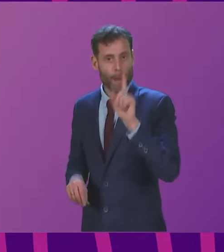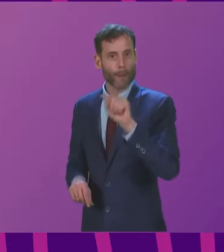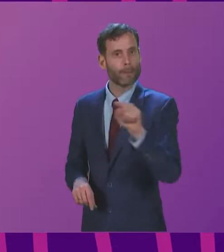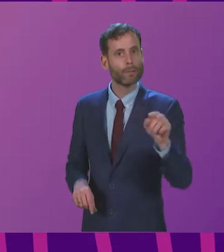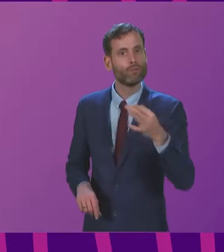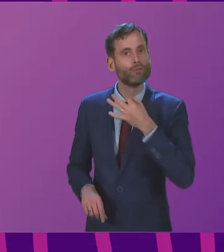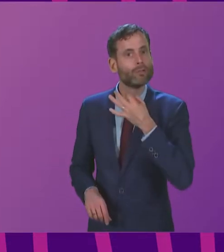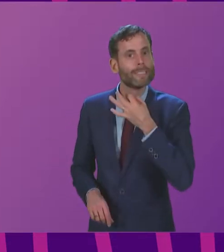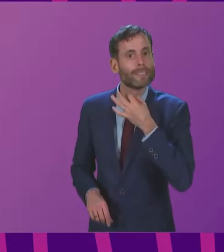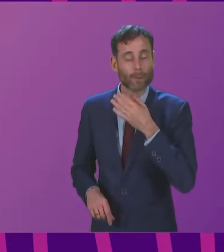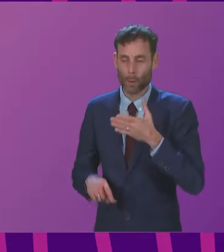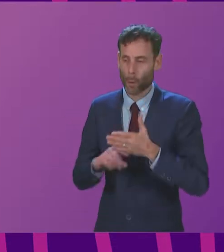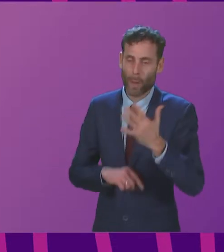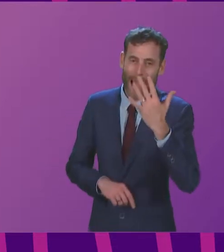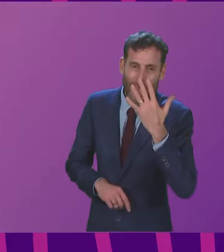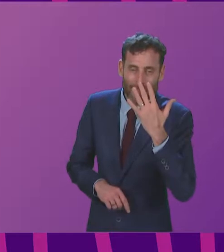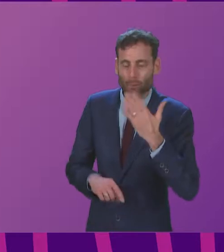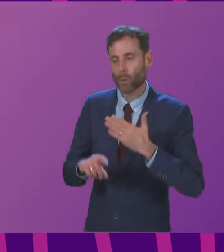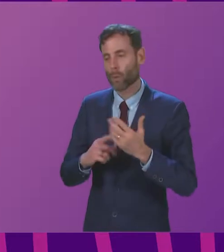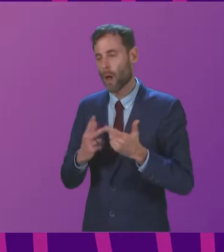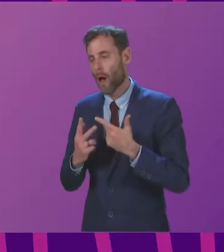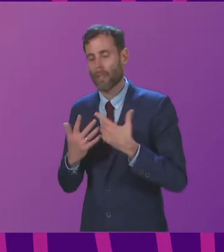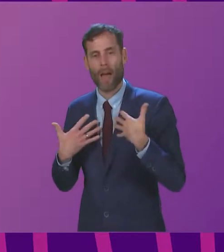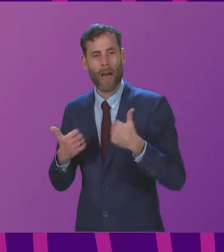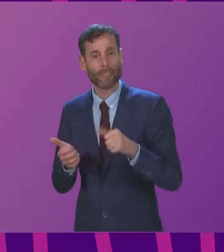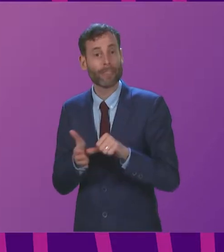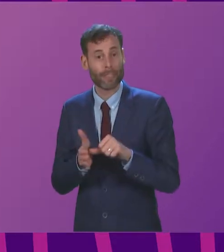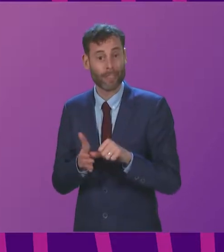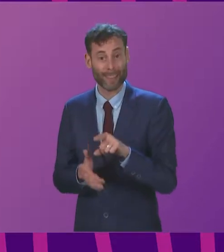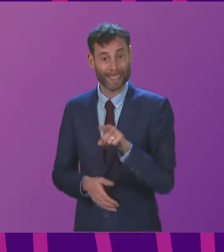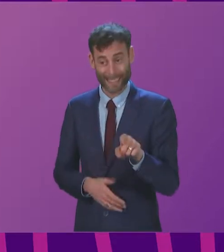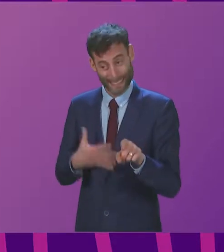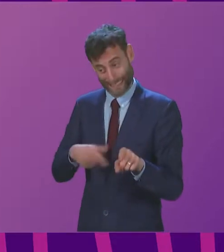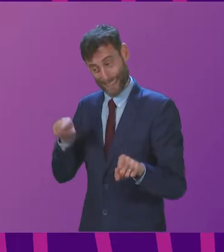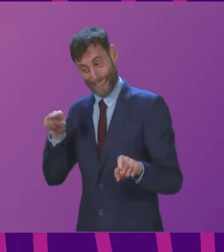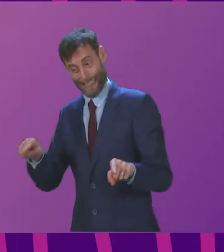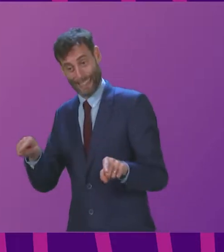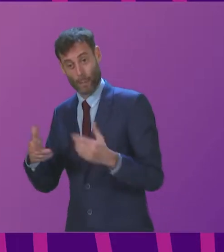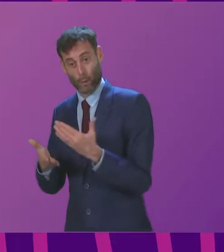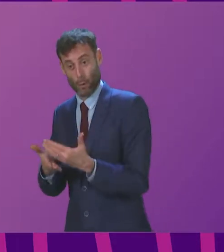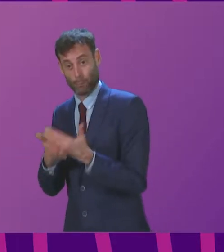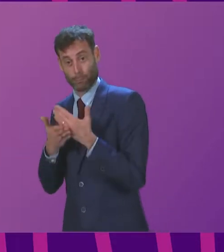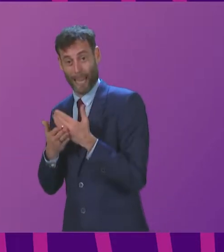by dint of either their age or other clinical conditions, those protections are vital and